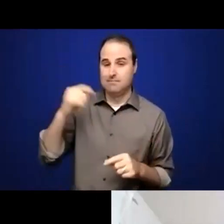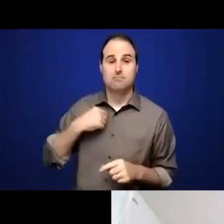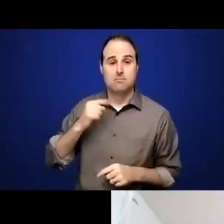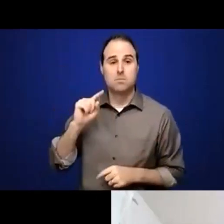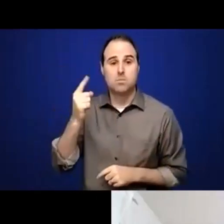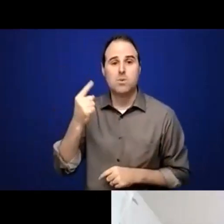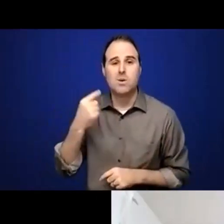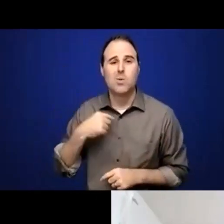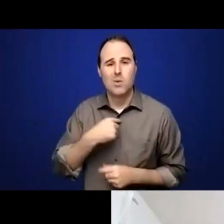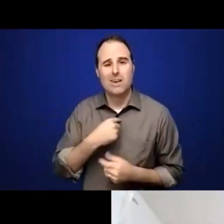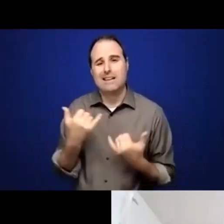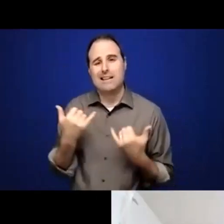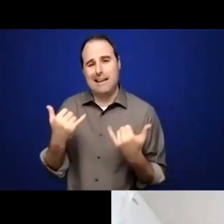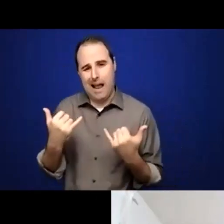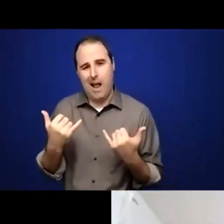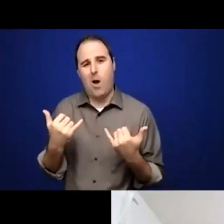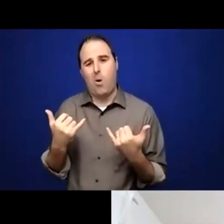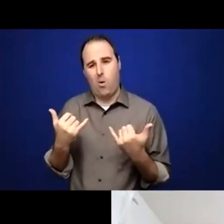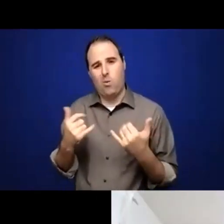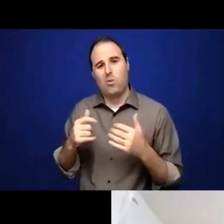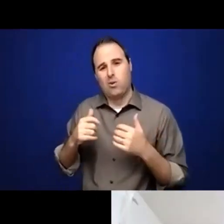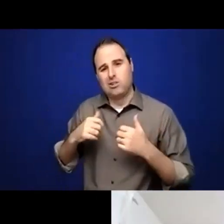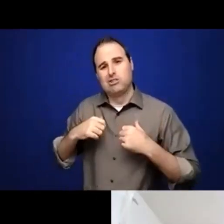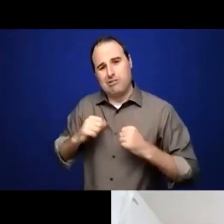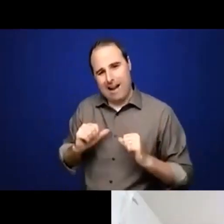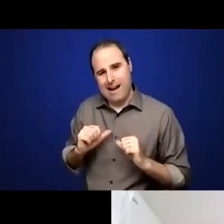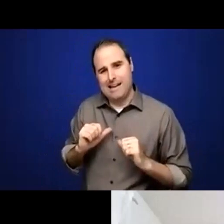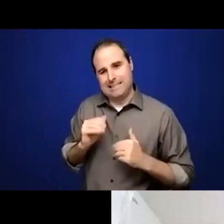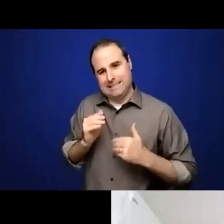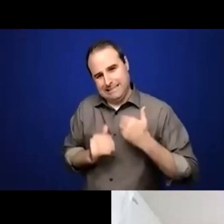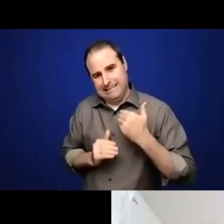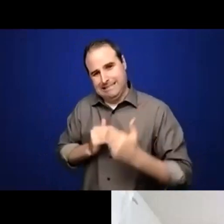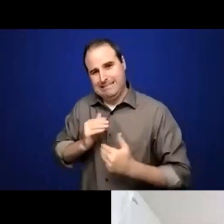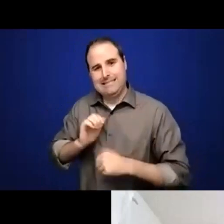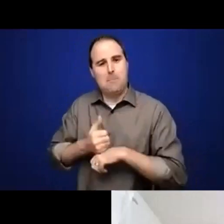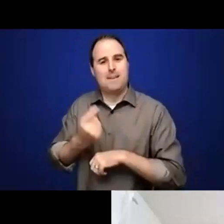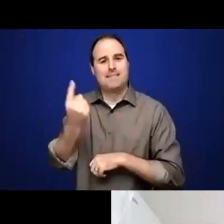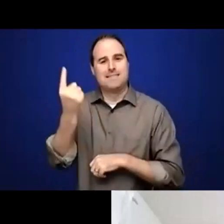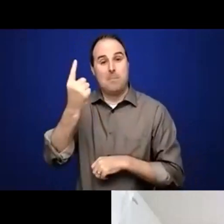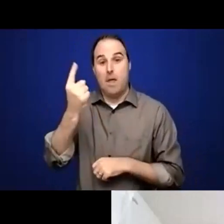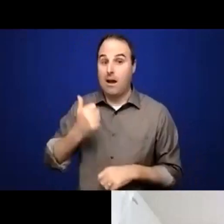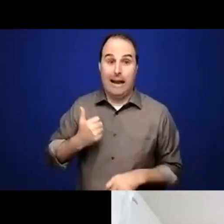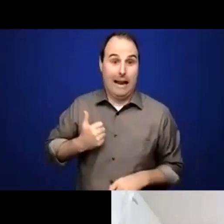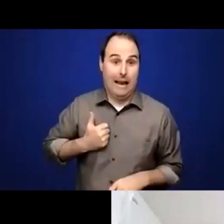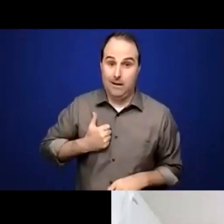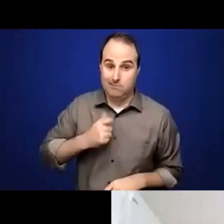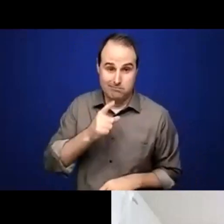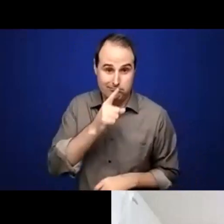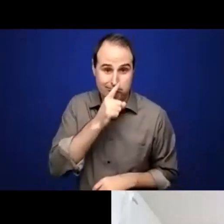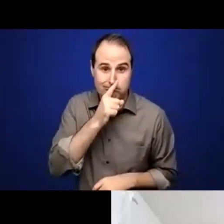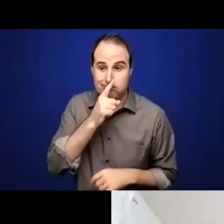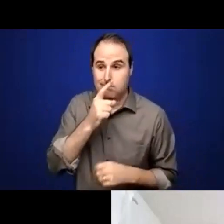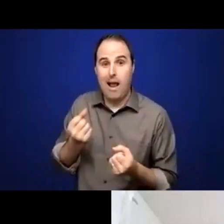nothing officially in Canada yet in terms of how much you're supposed to pay someone with lived experience.